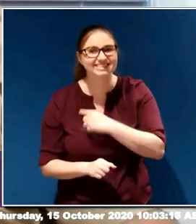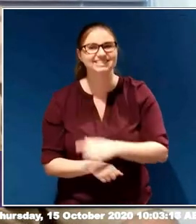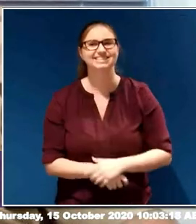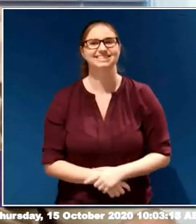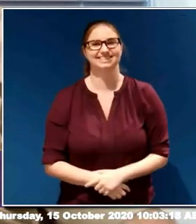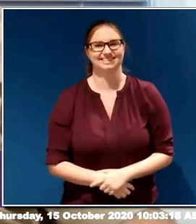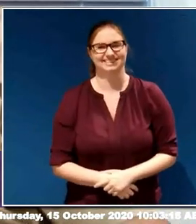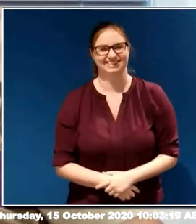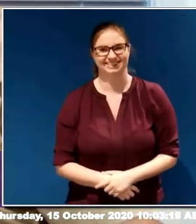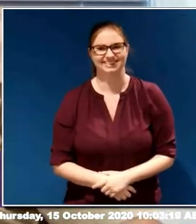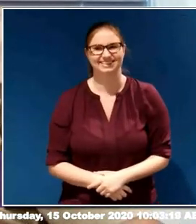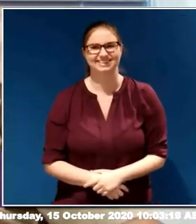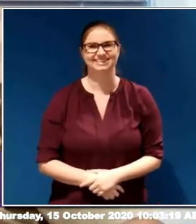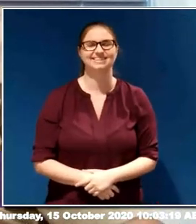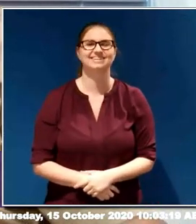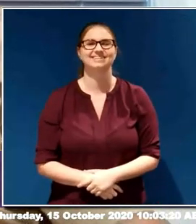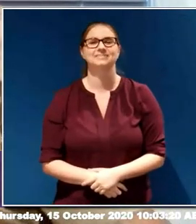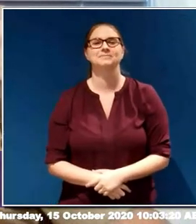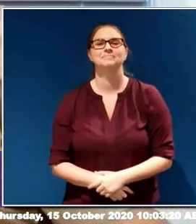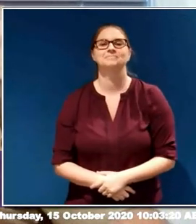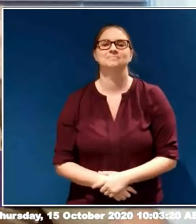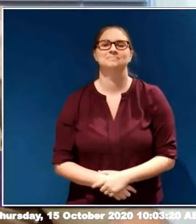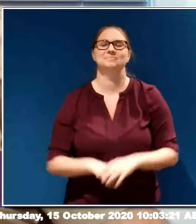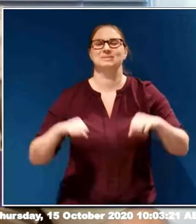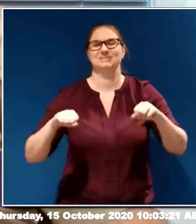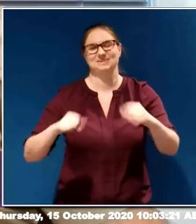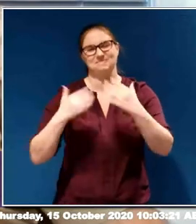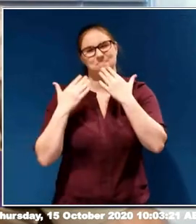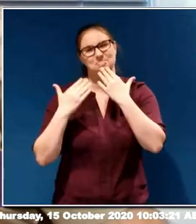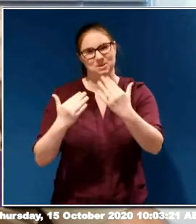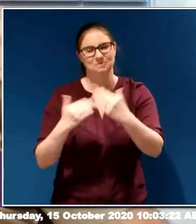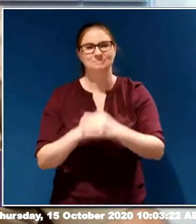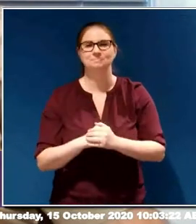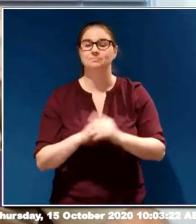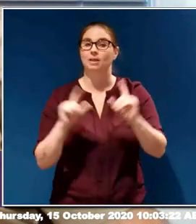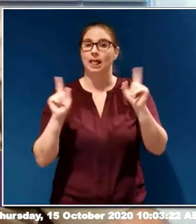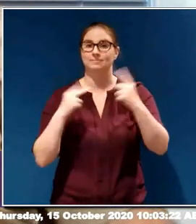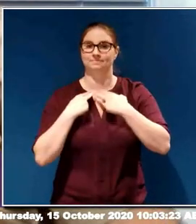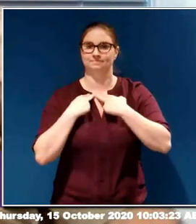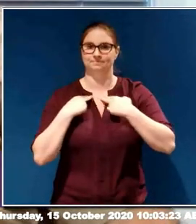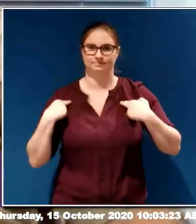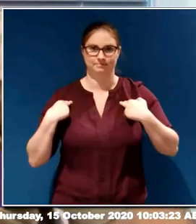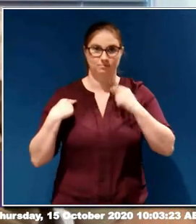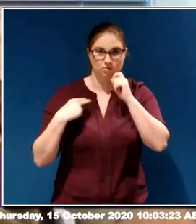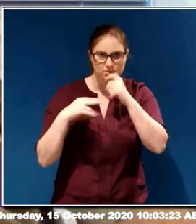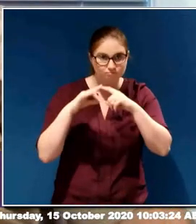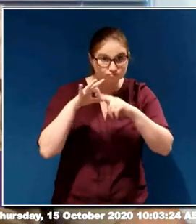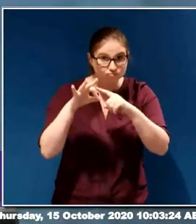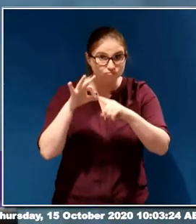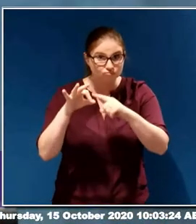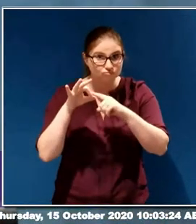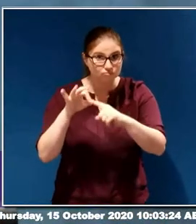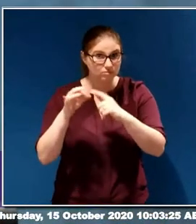Thank you very much. Ms Bennett will now ask you some questions and hopefully we will be able to hear your answers.